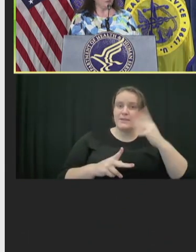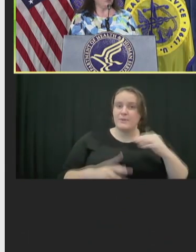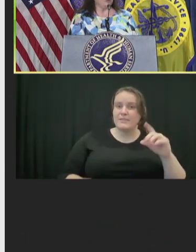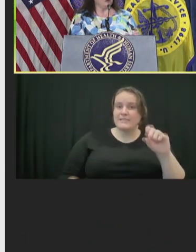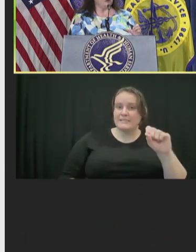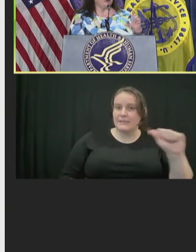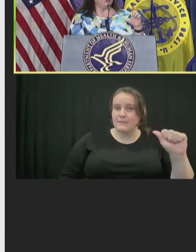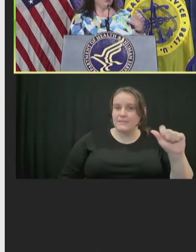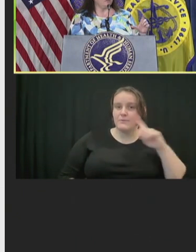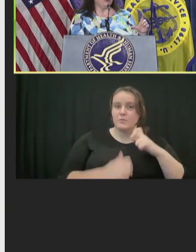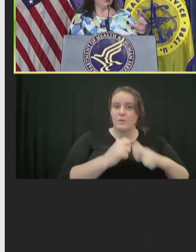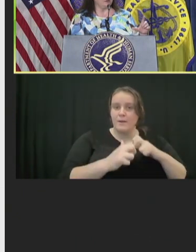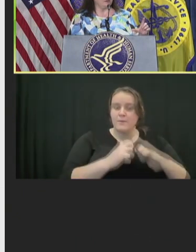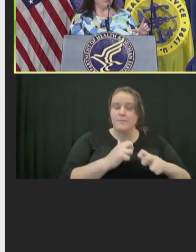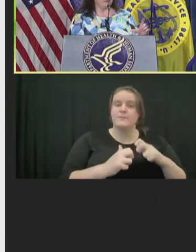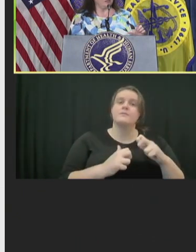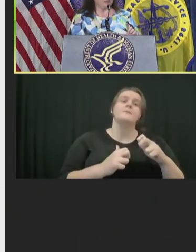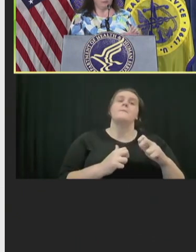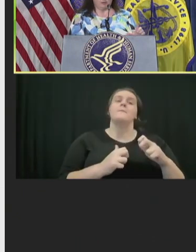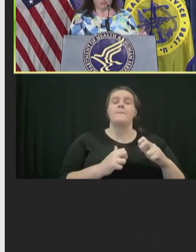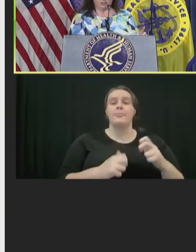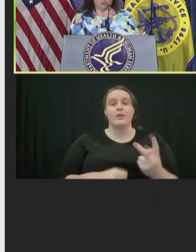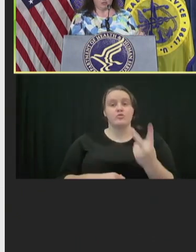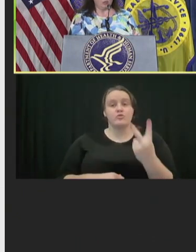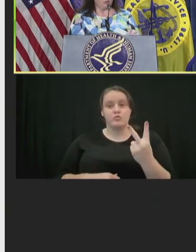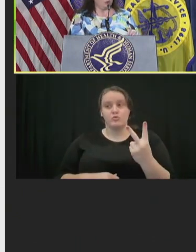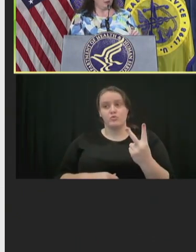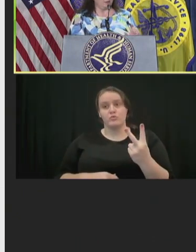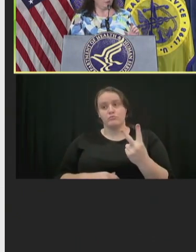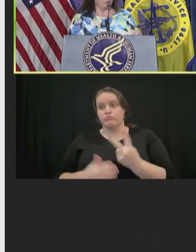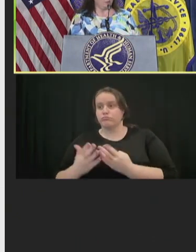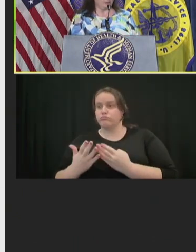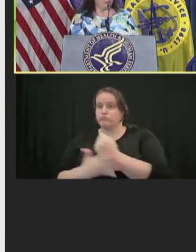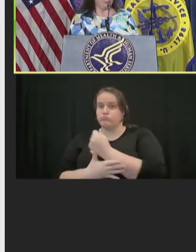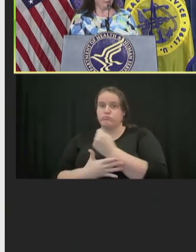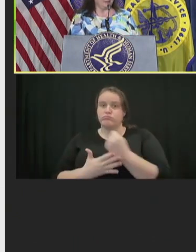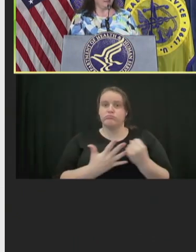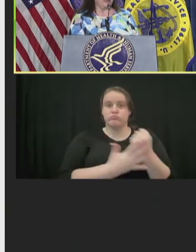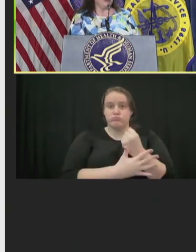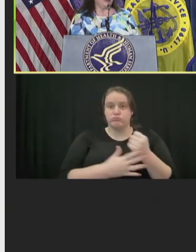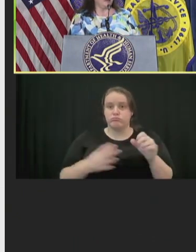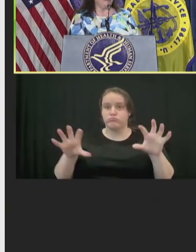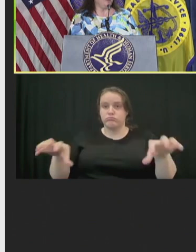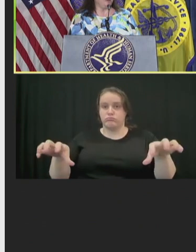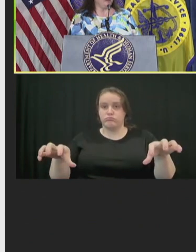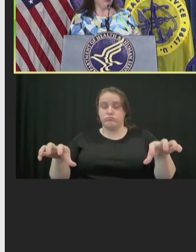So, our two priority populations have not changed, nor have the core principles. But when it comes